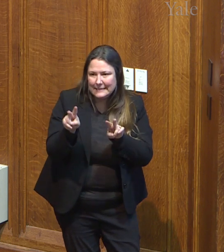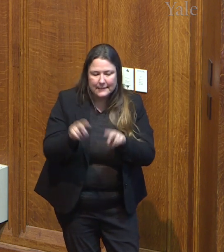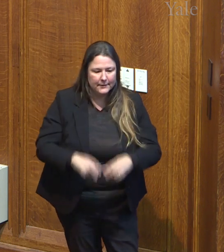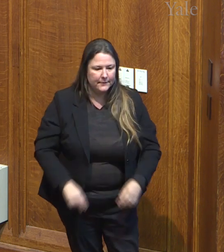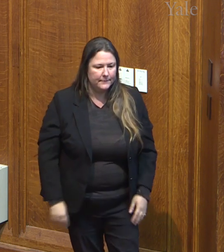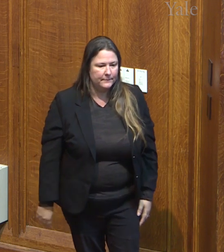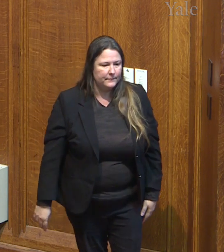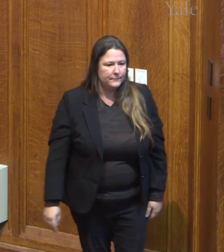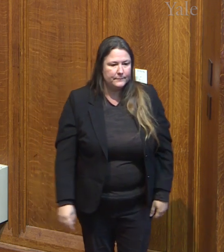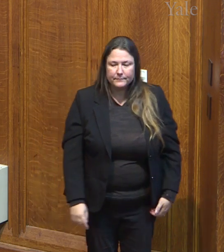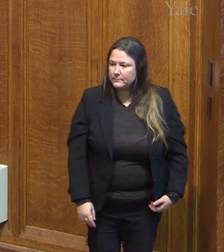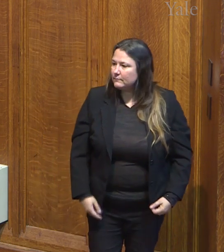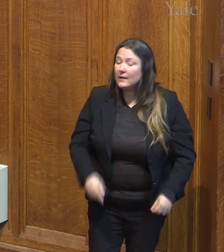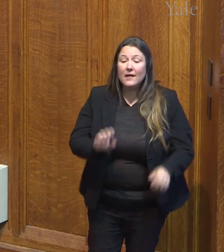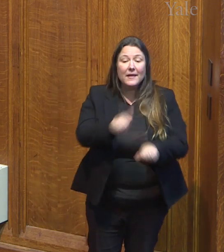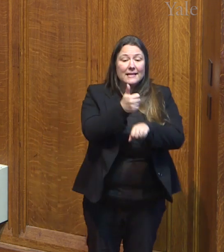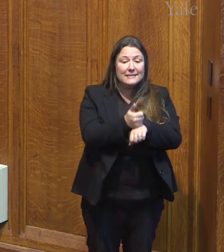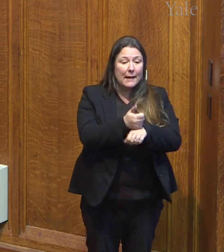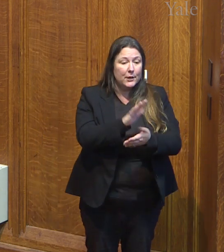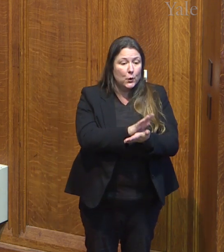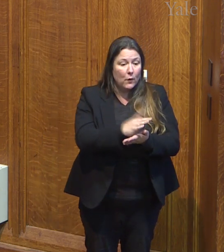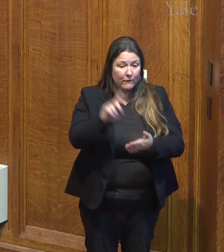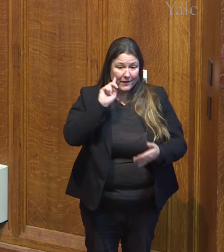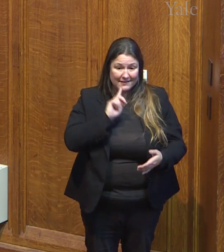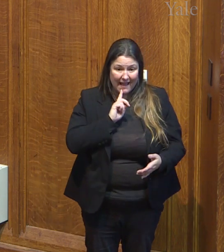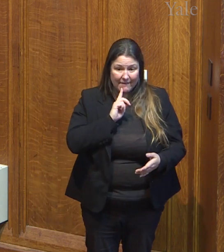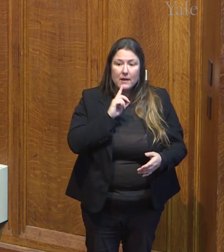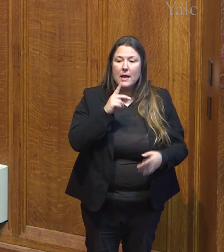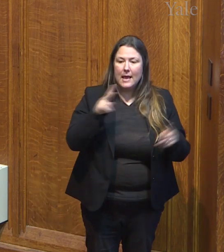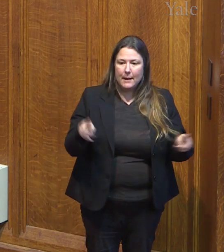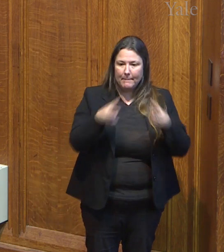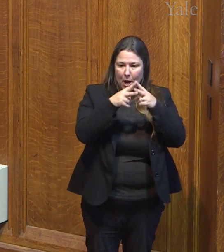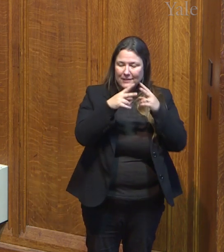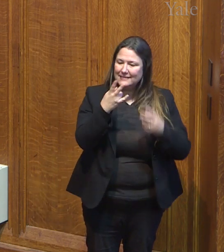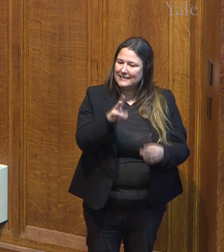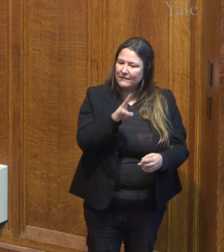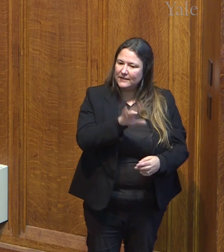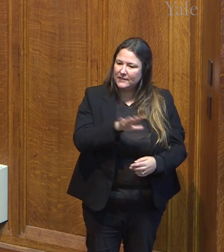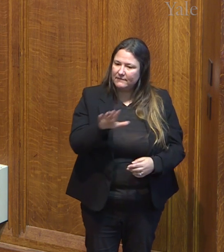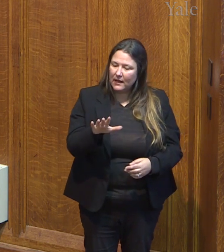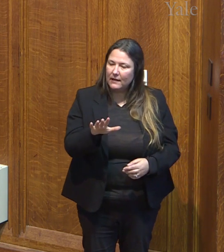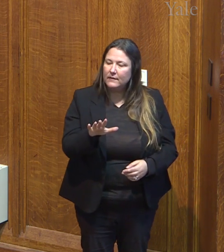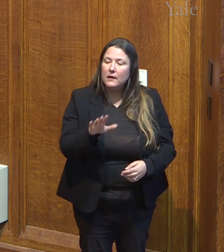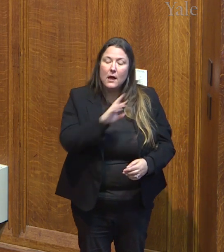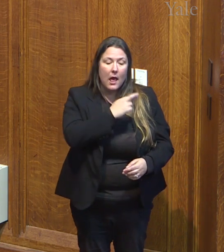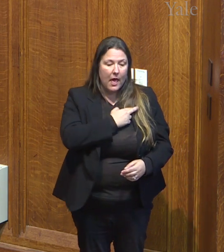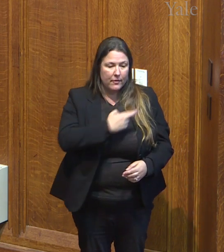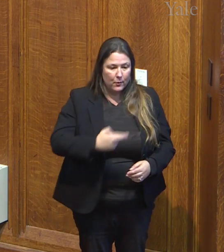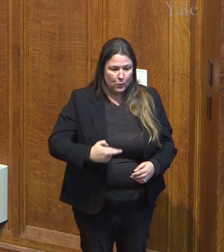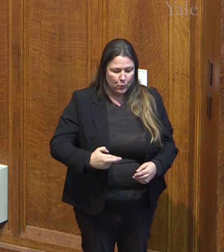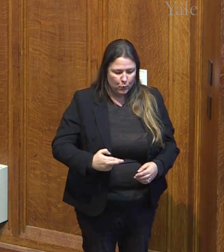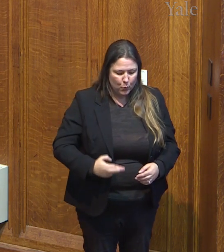L'Épée established a school for the Deaf in Paris in 1755 and the royal government ultimately granted him